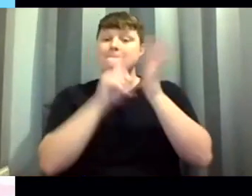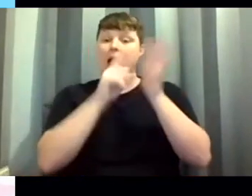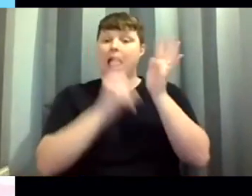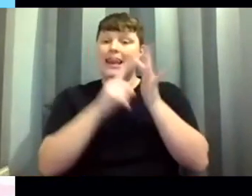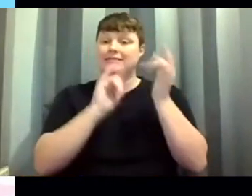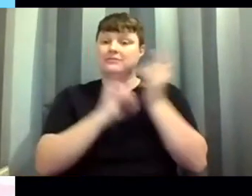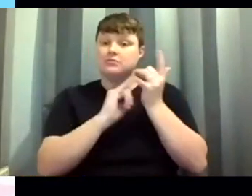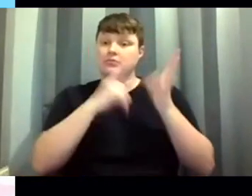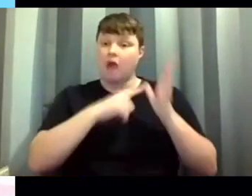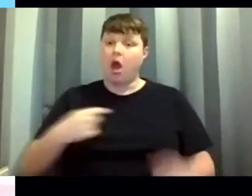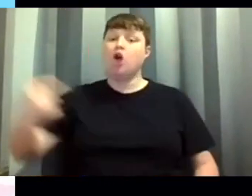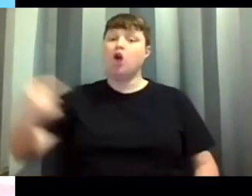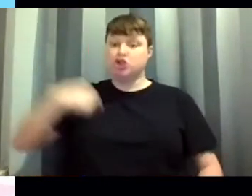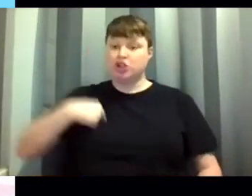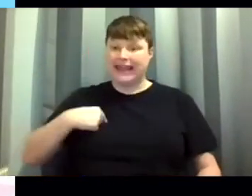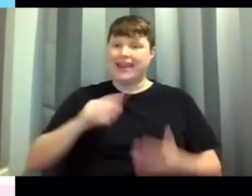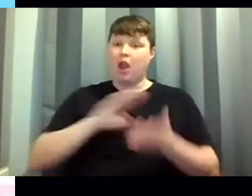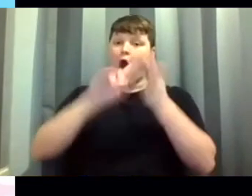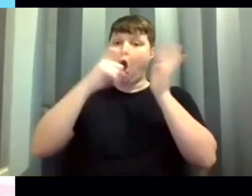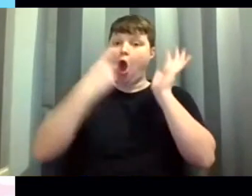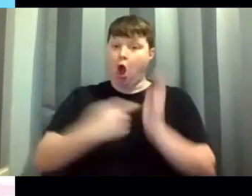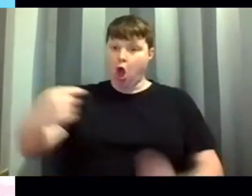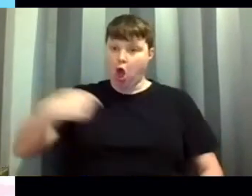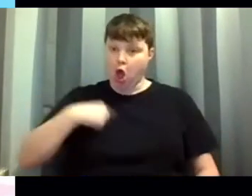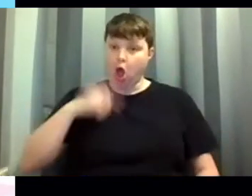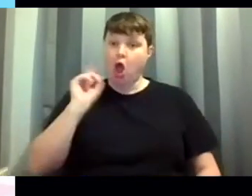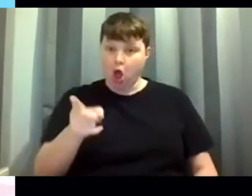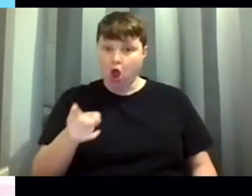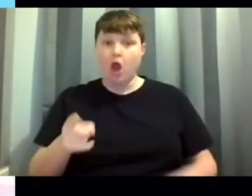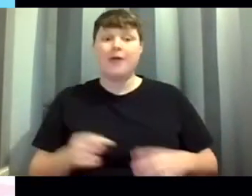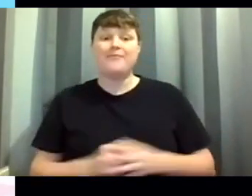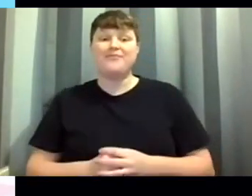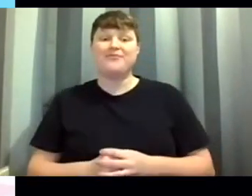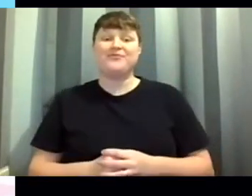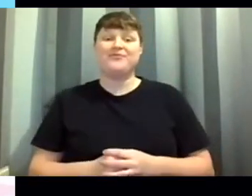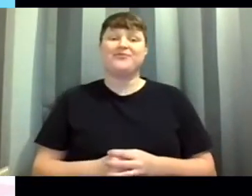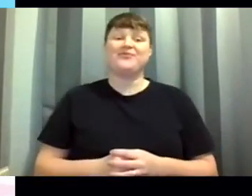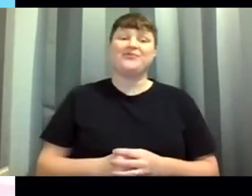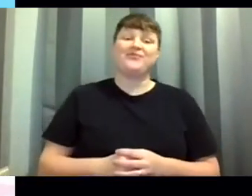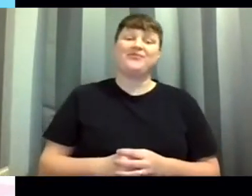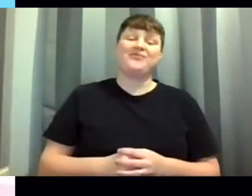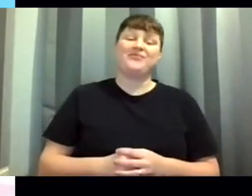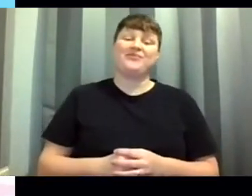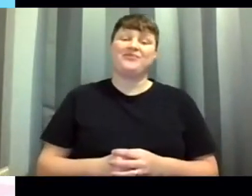still the same person and my work will hopefully be unaffected then COVID comes along). I've been